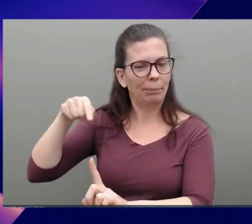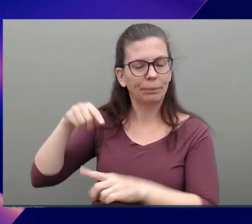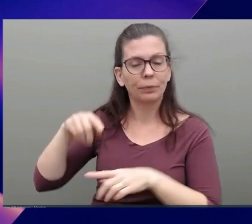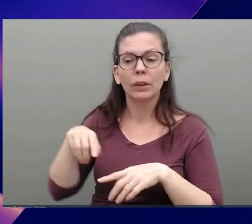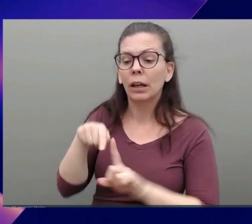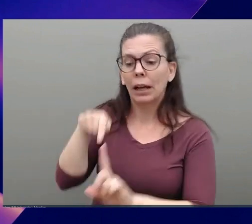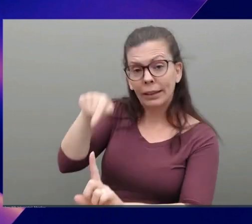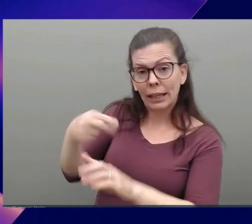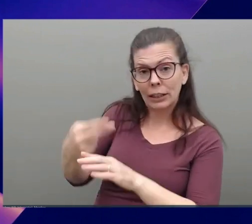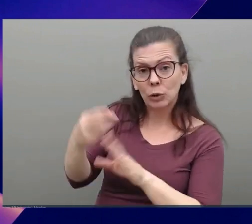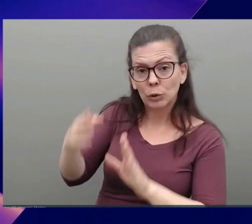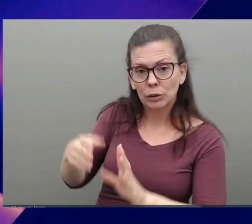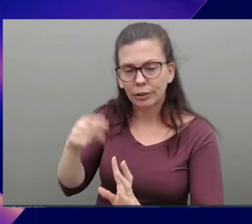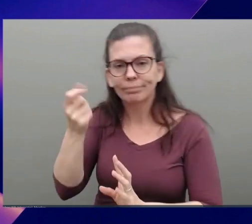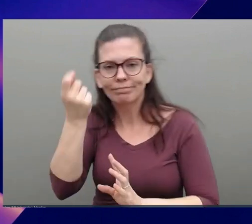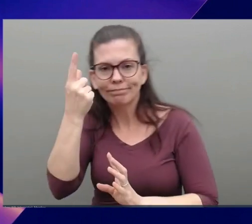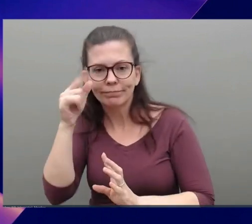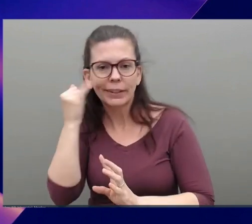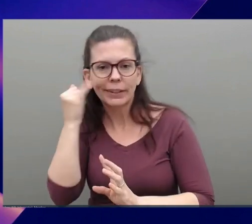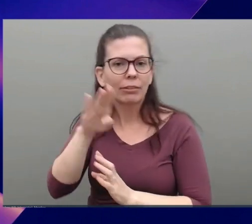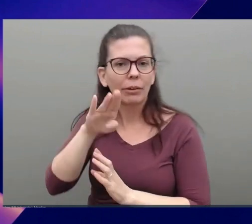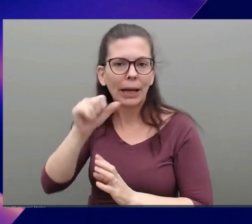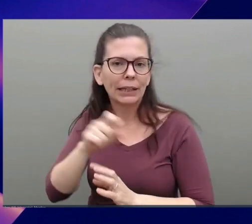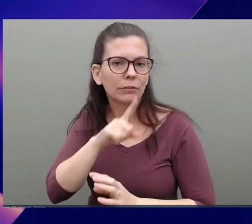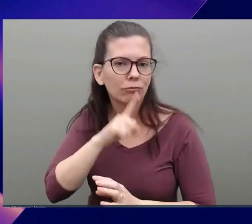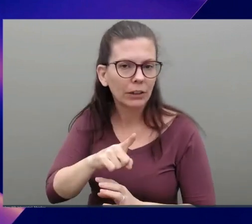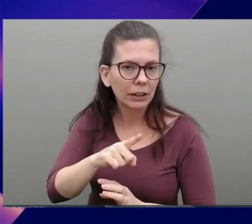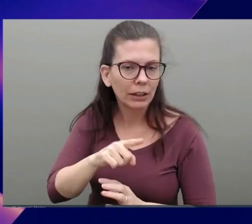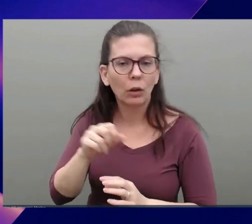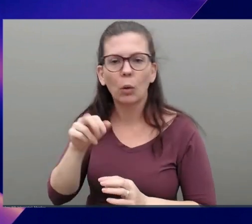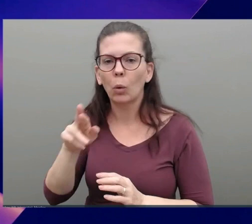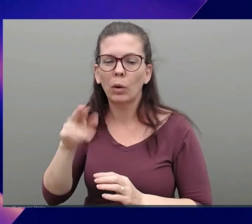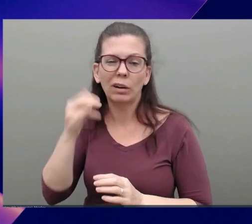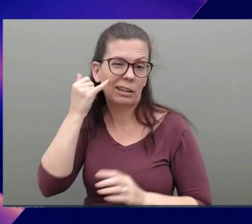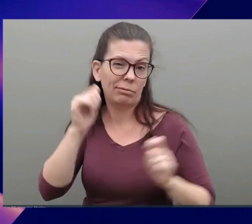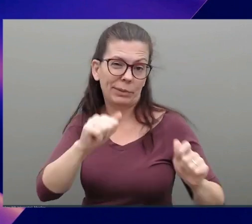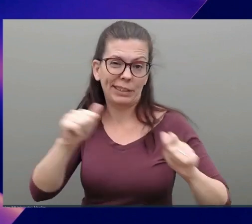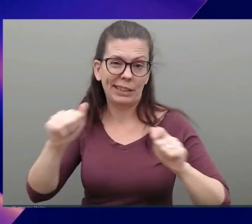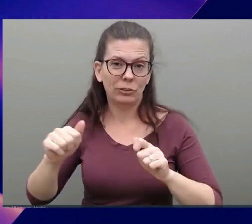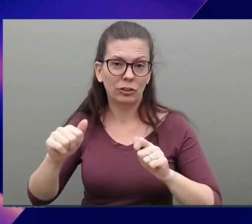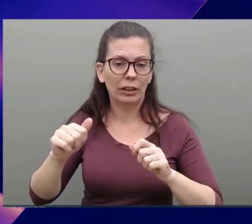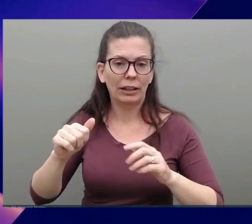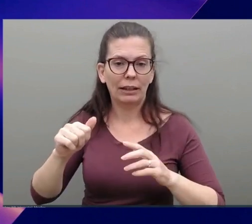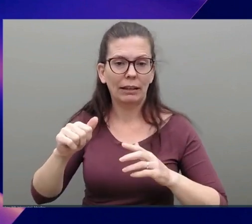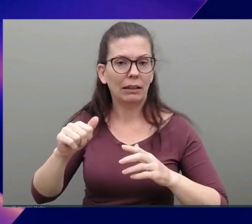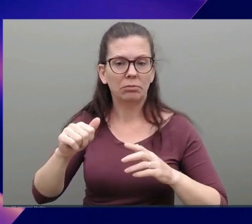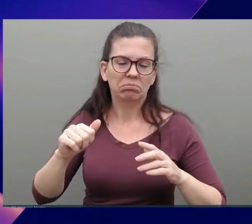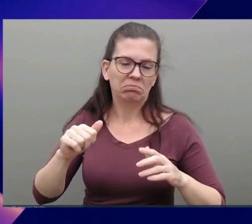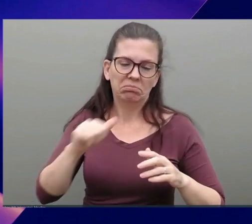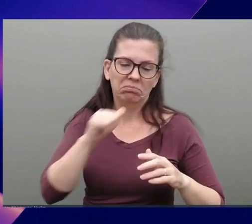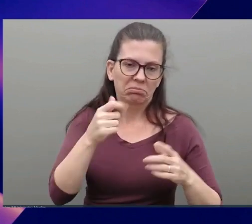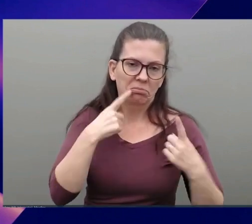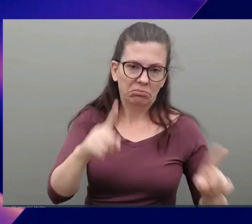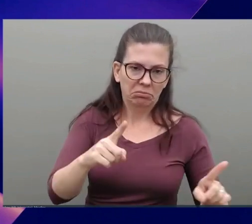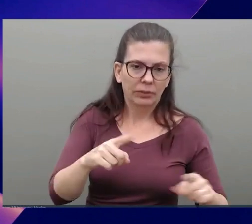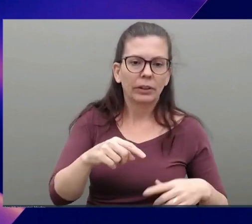they understand whether the bias is a real bias or a potentially false flag, and they take further actions. Amazing.